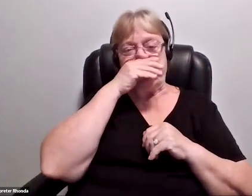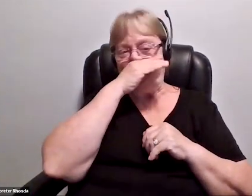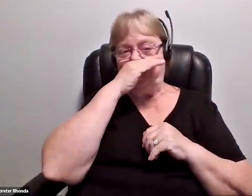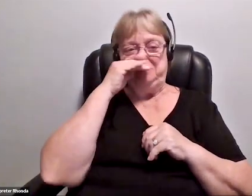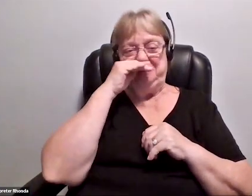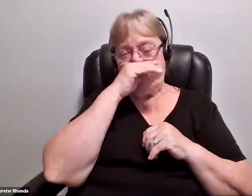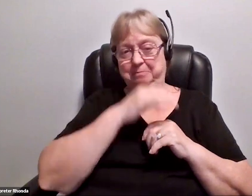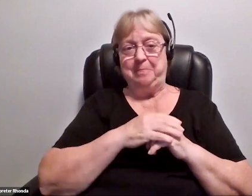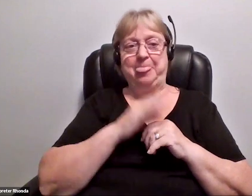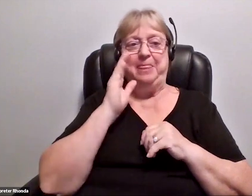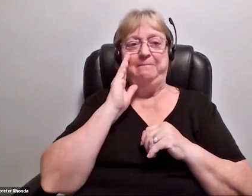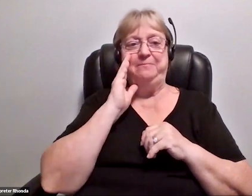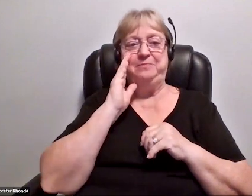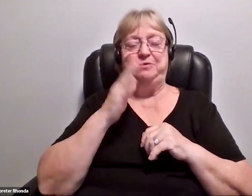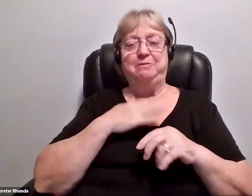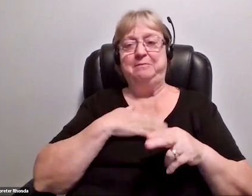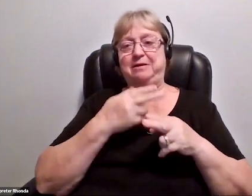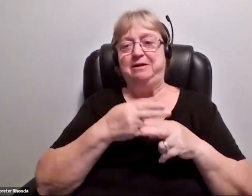Hello. My name is Gabriela Heck.